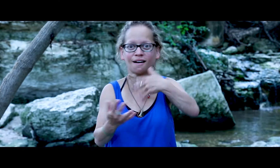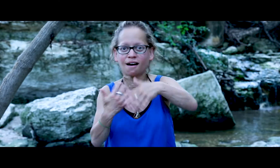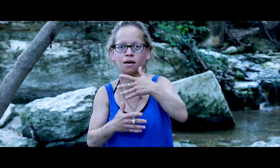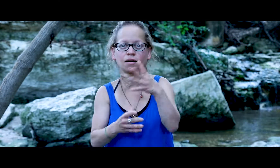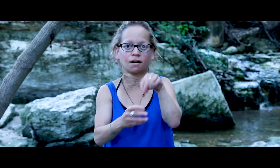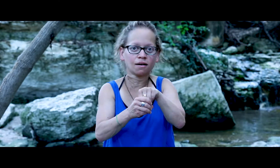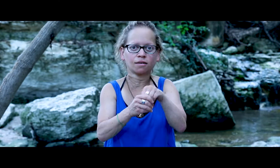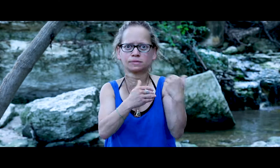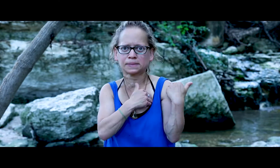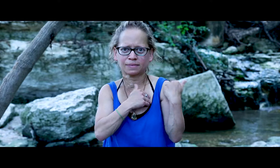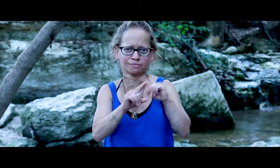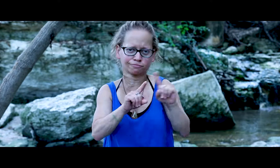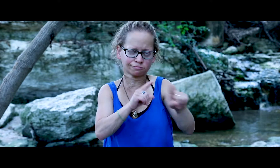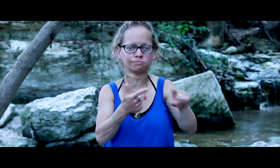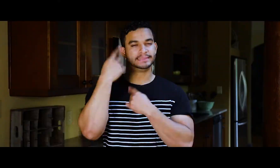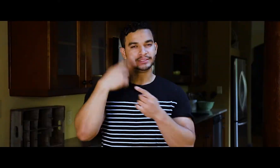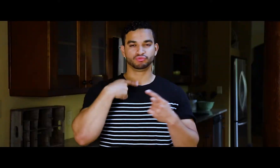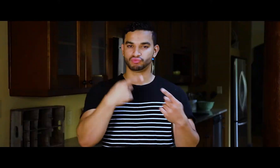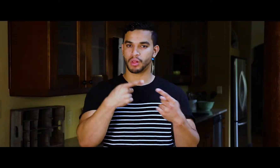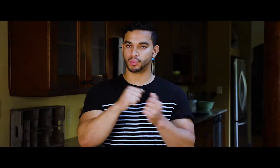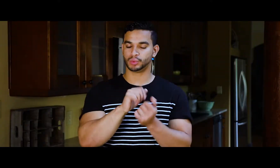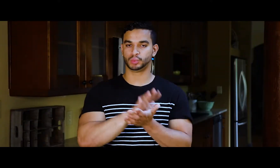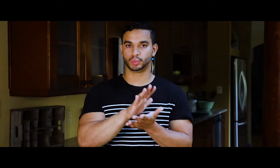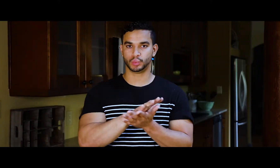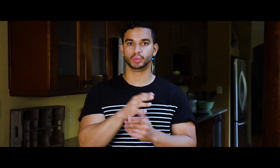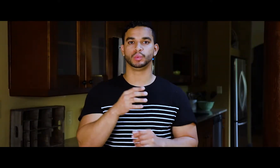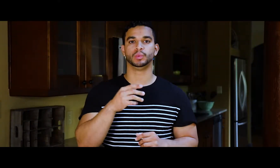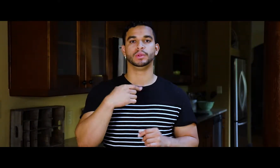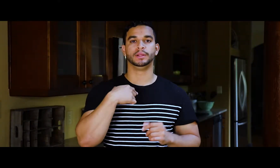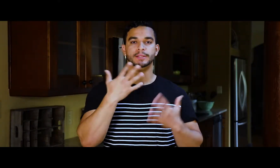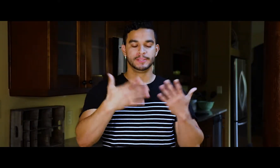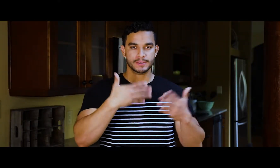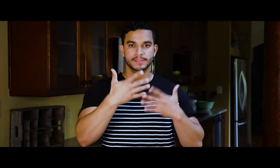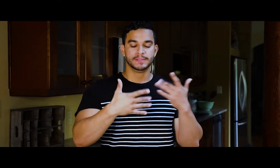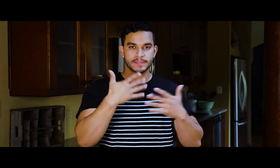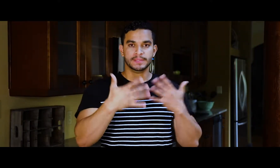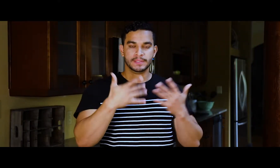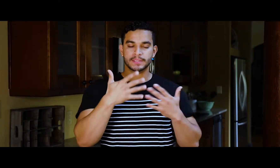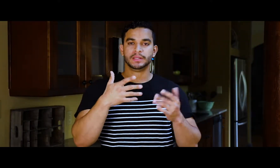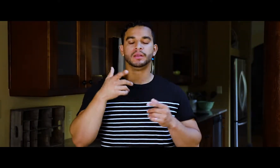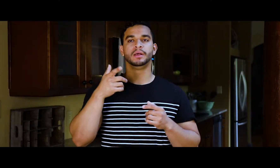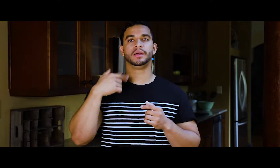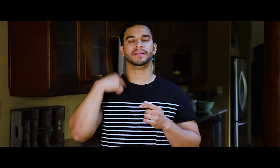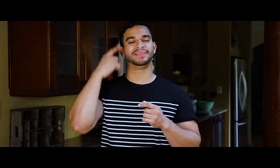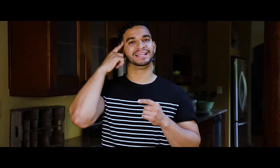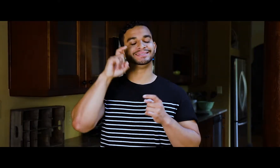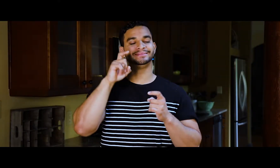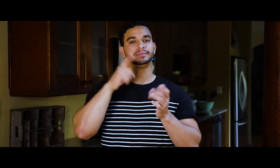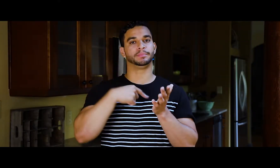and various other responsibilities. Since I struggled in school,